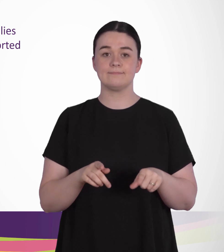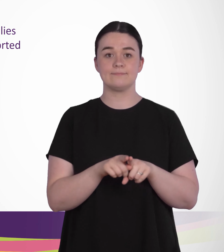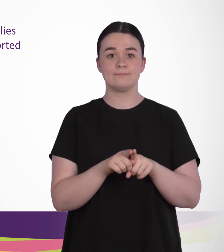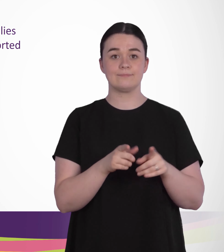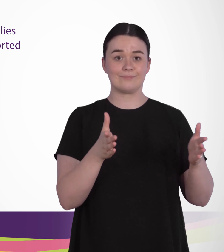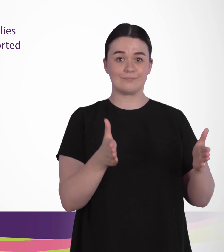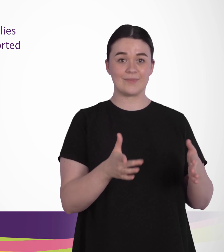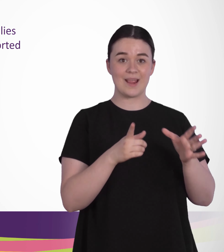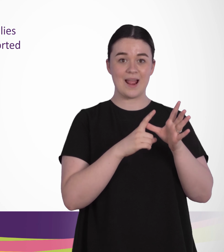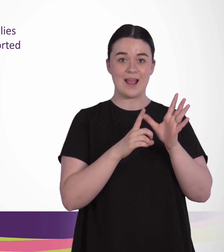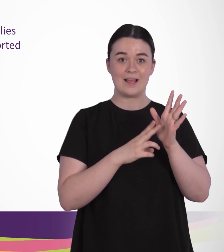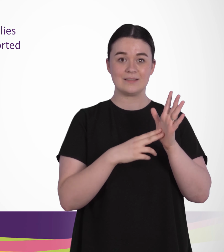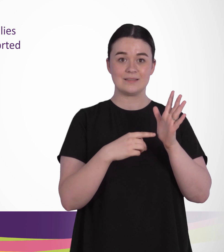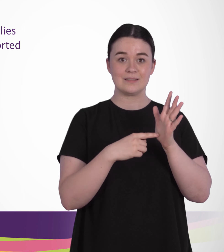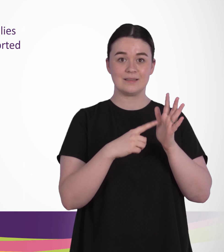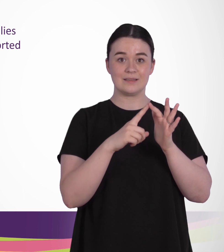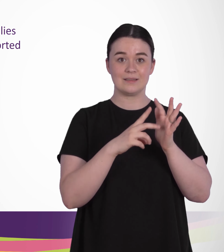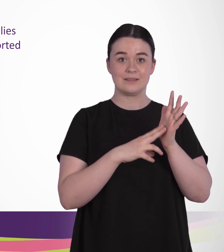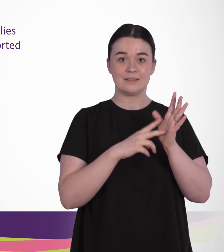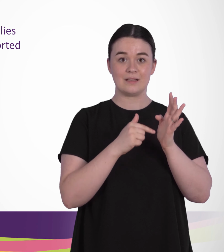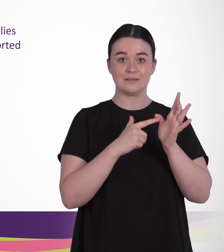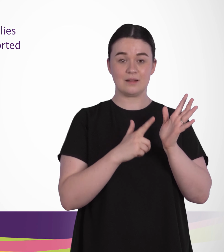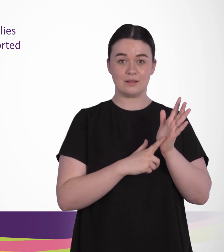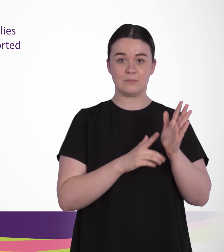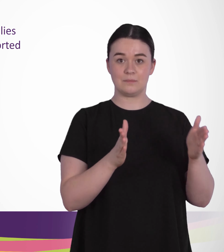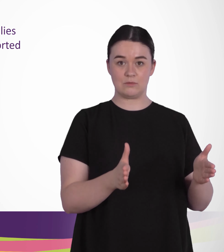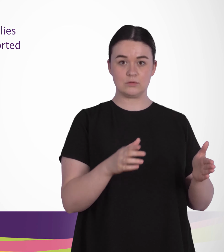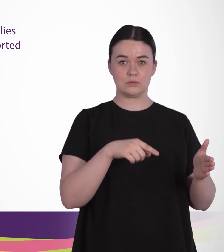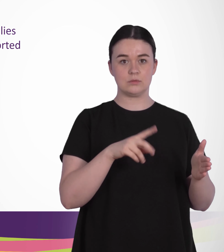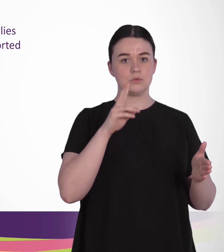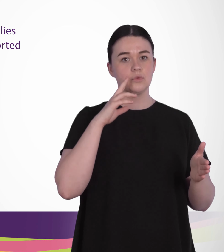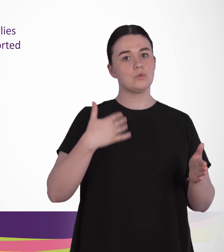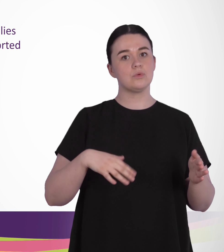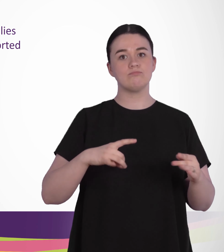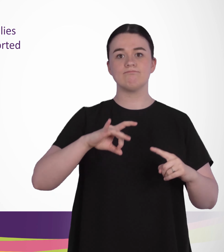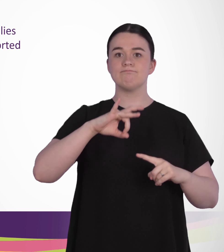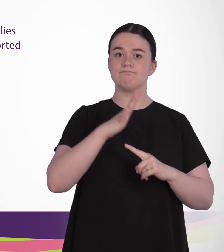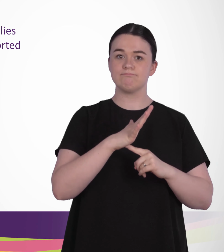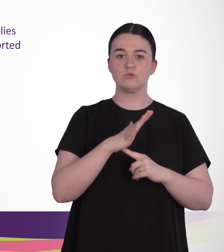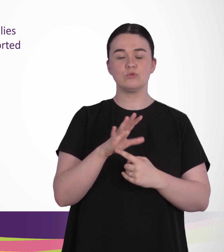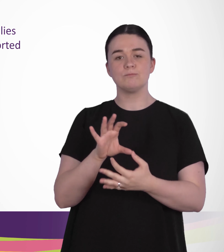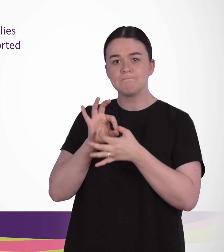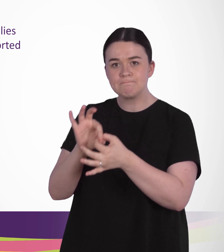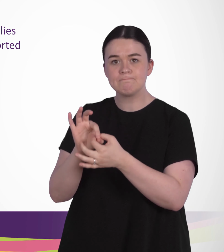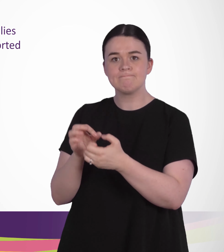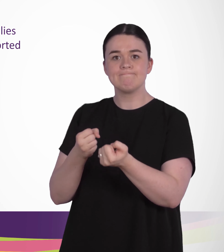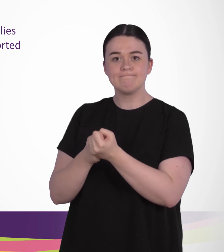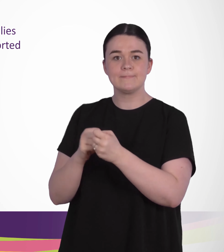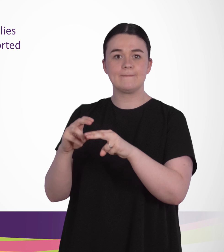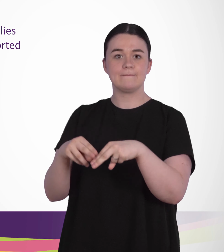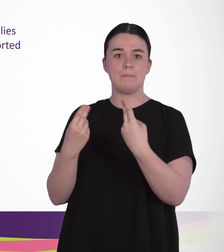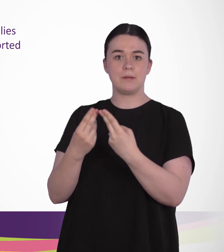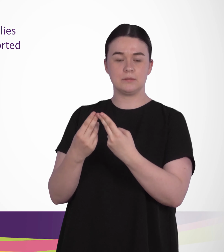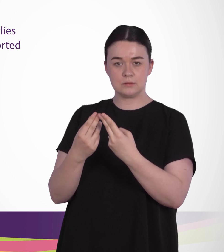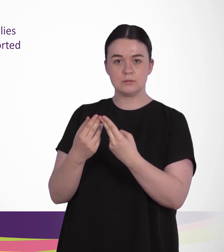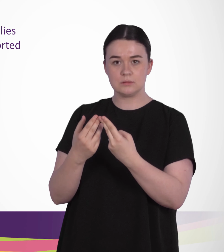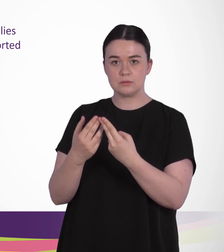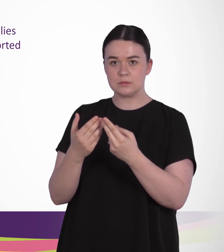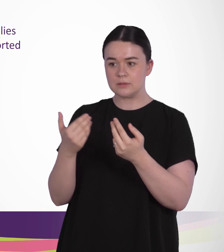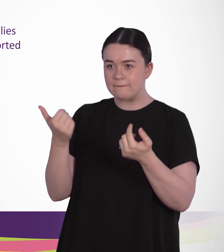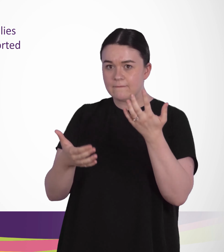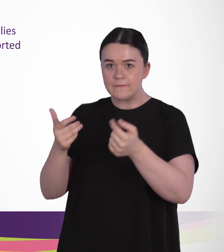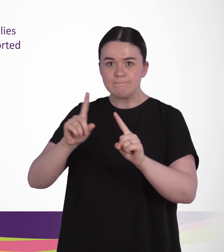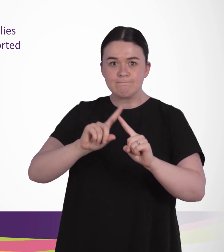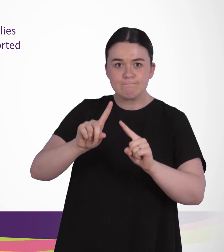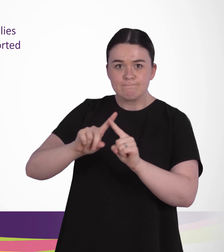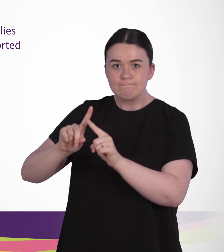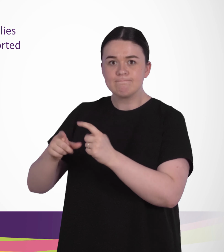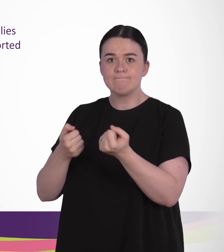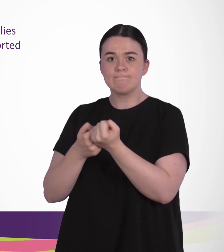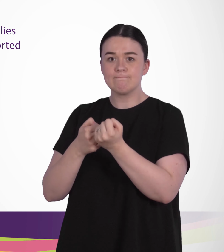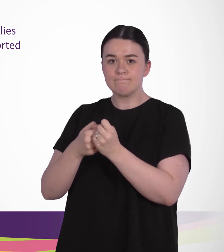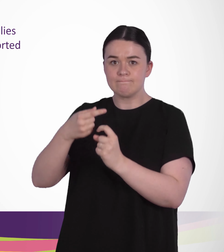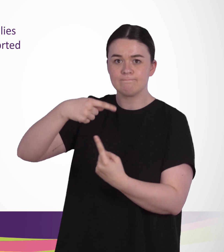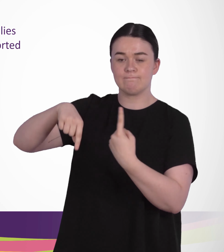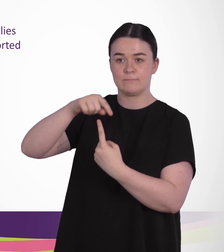The antenatal period was seen as a critical opportunity to engage with families and wrap support around